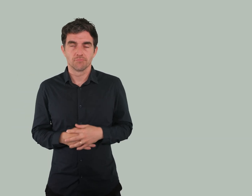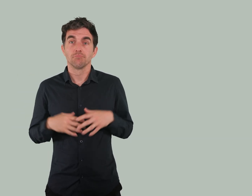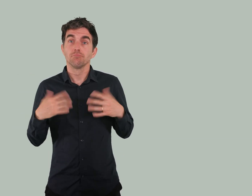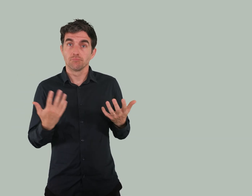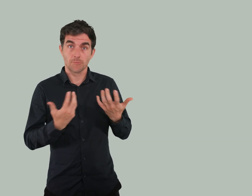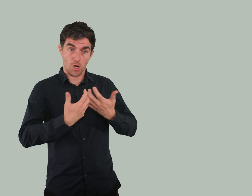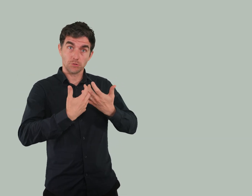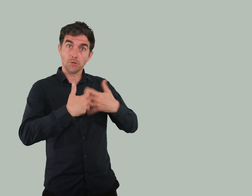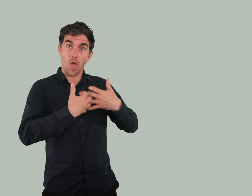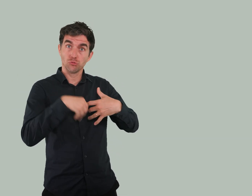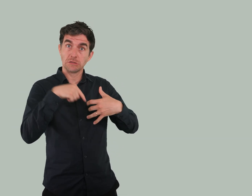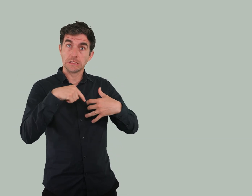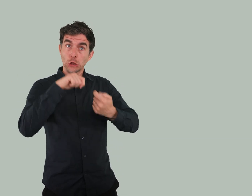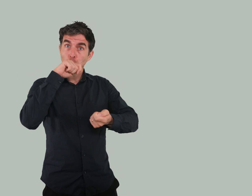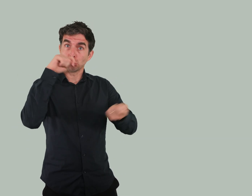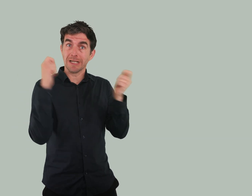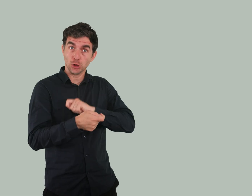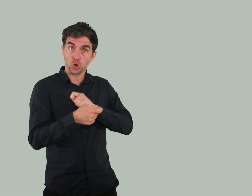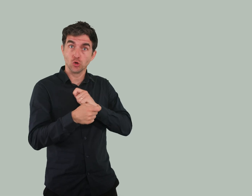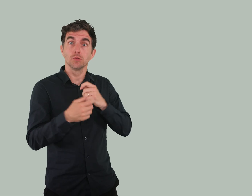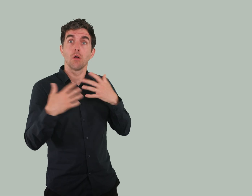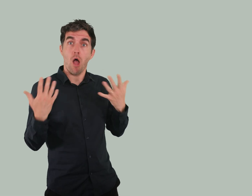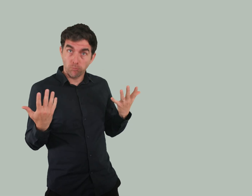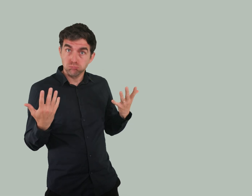276. If technological change is, overall, a potential future threat